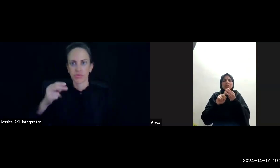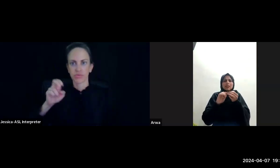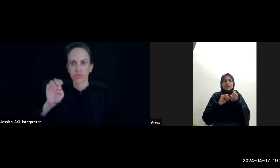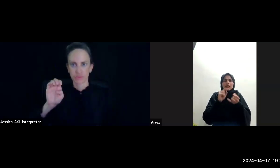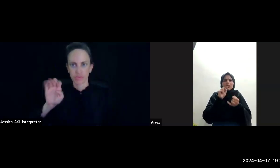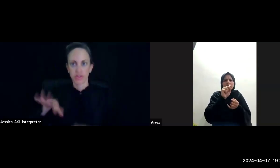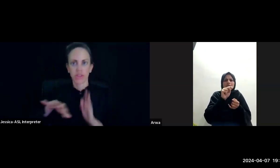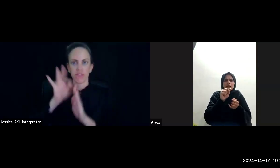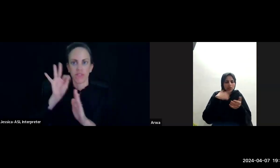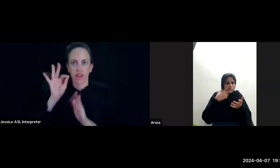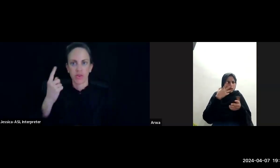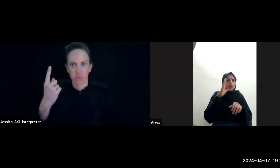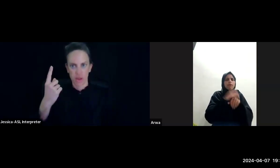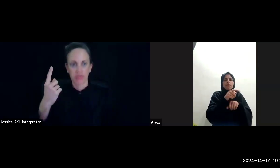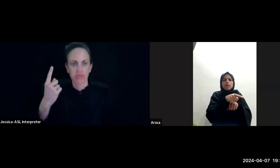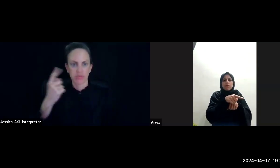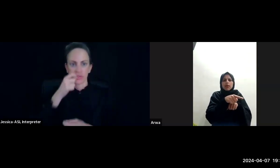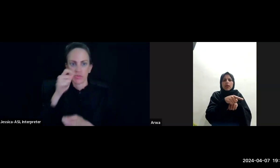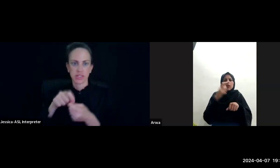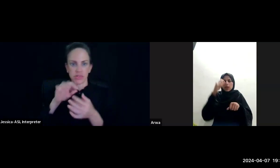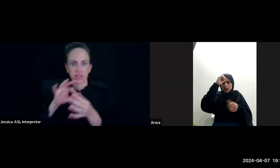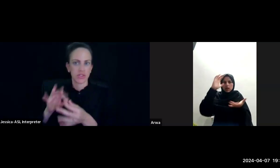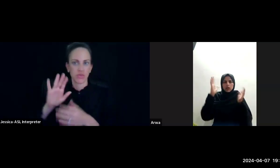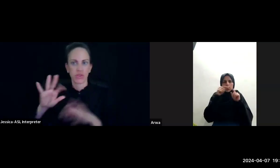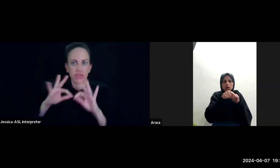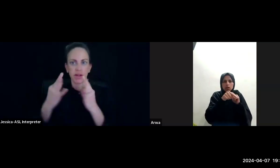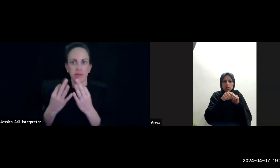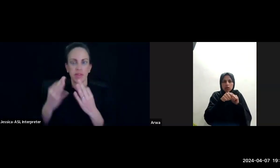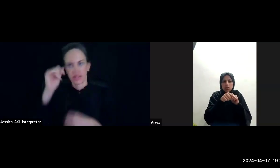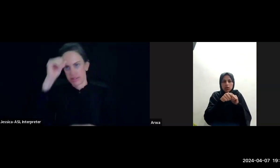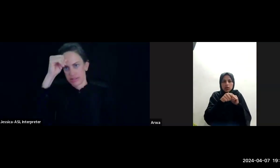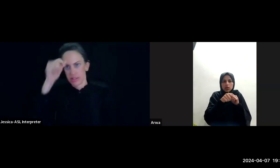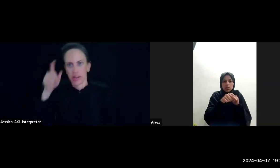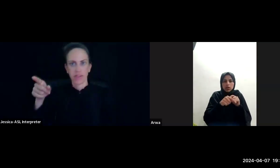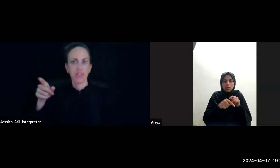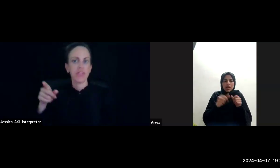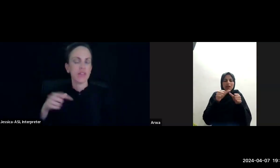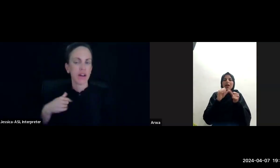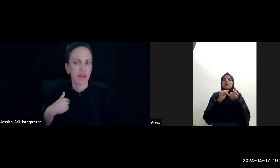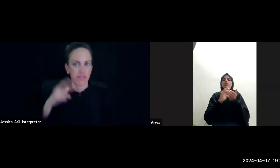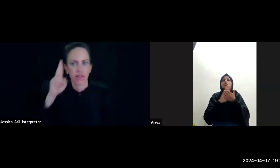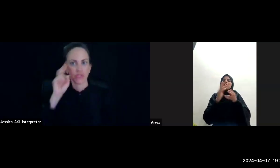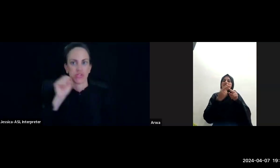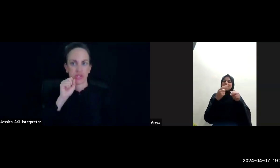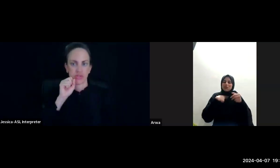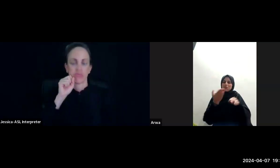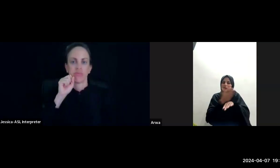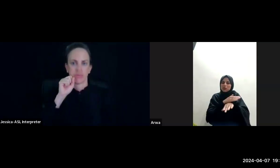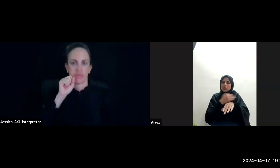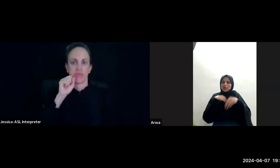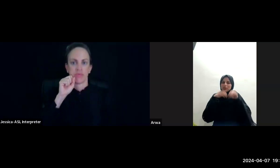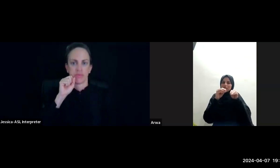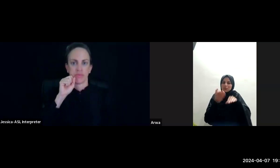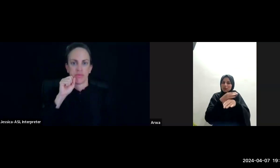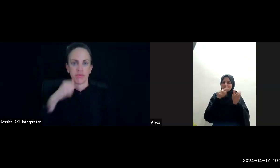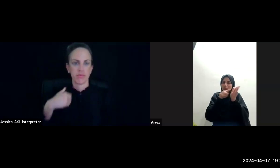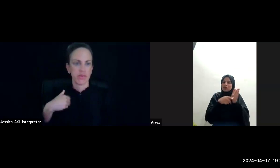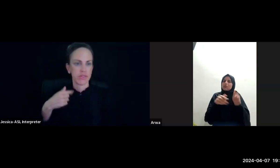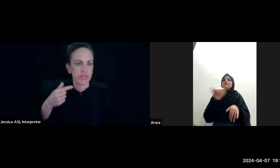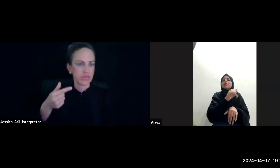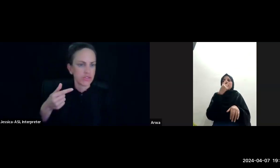is a bit more common in India, to be positive of Usher syndrome. So she had a gpr98 gene Exxon 70.